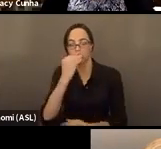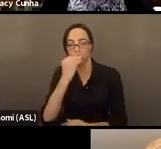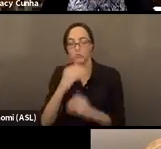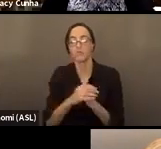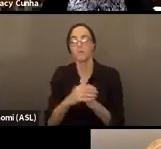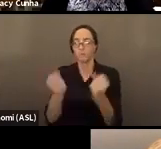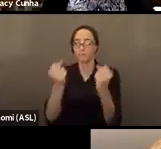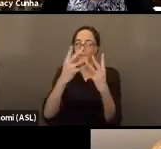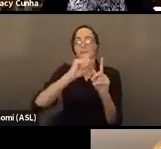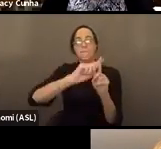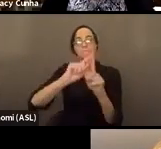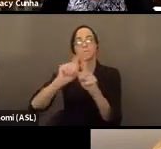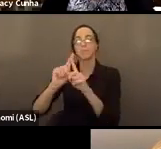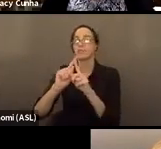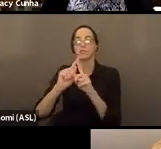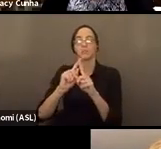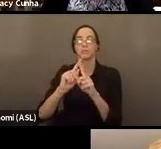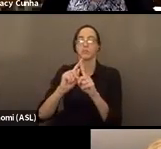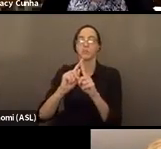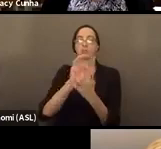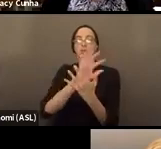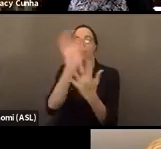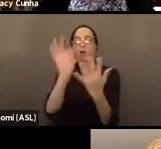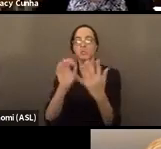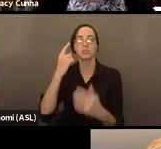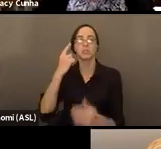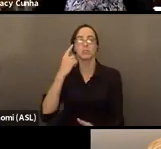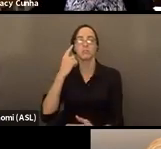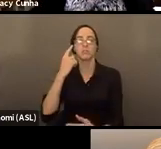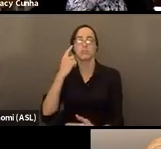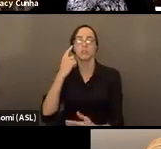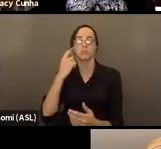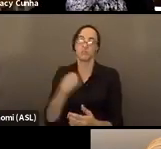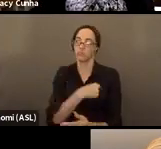between there there's some kind of oddball please reach out there's been some other situations that